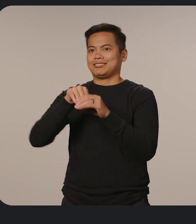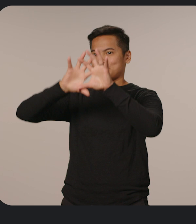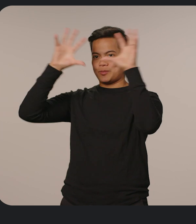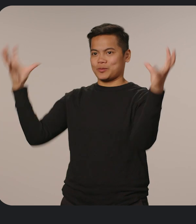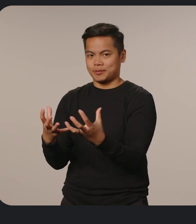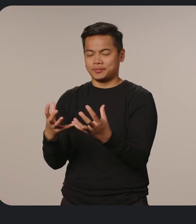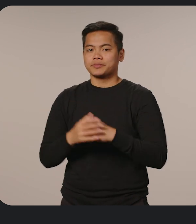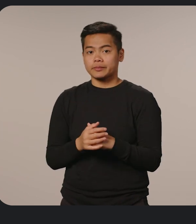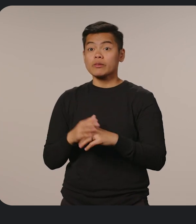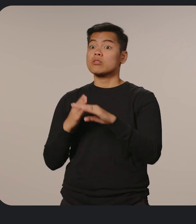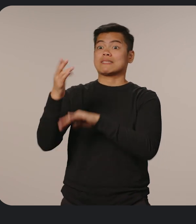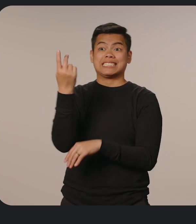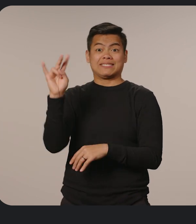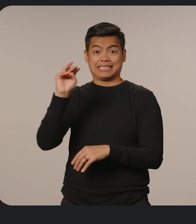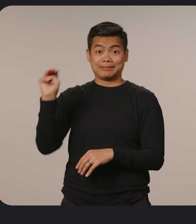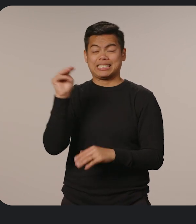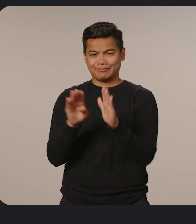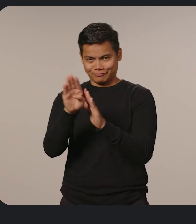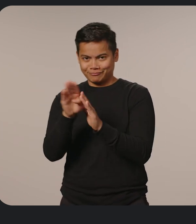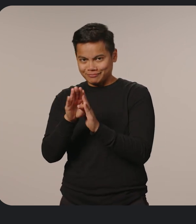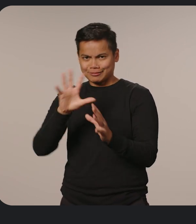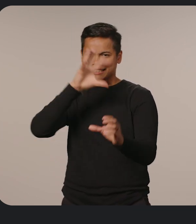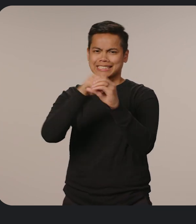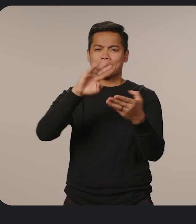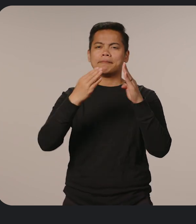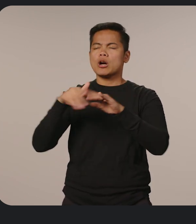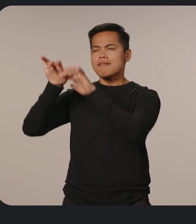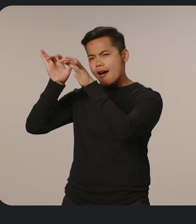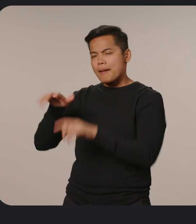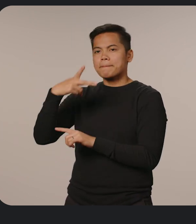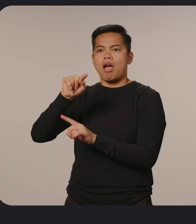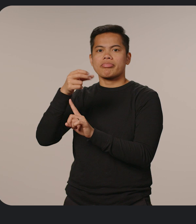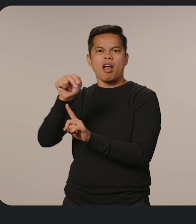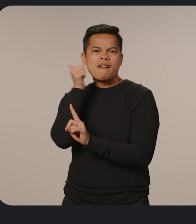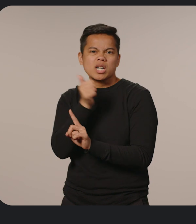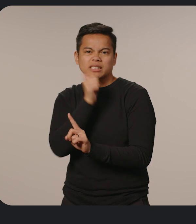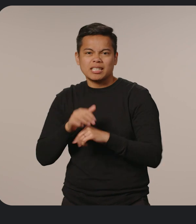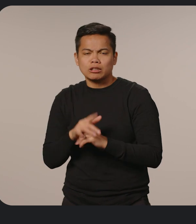17 million developers are part of this community and write python code every